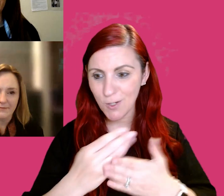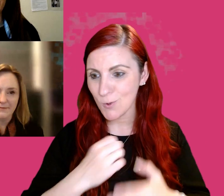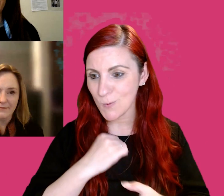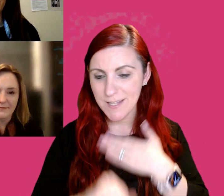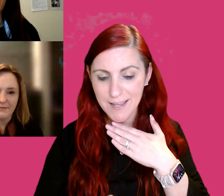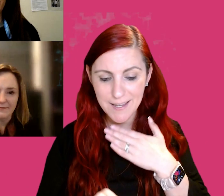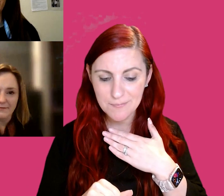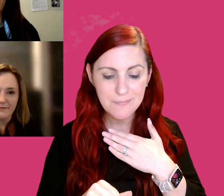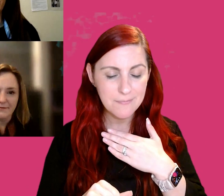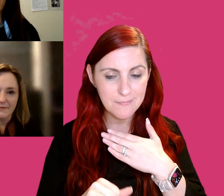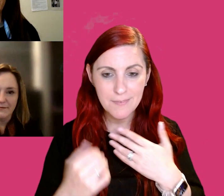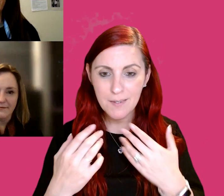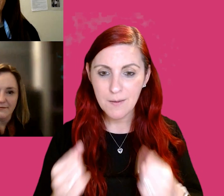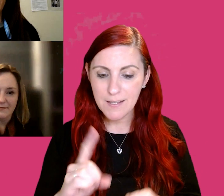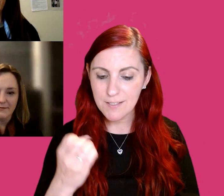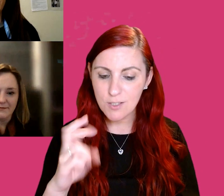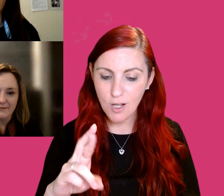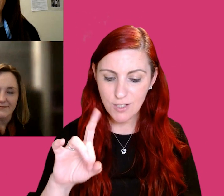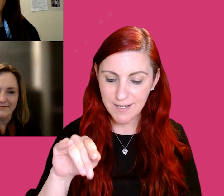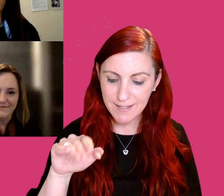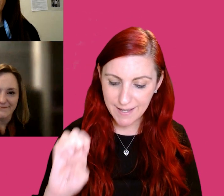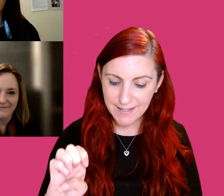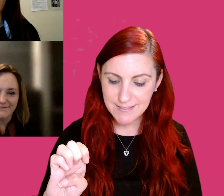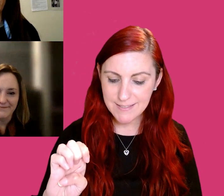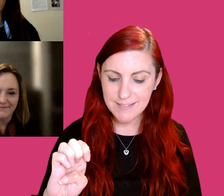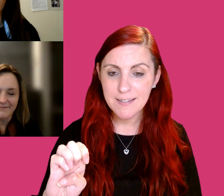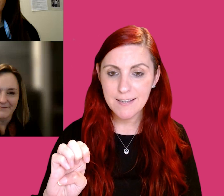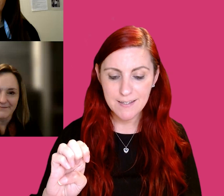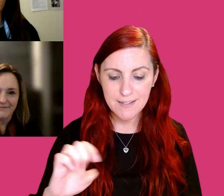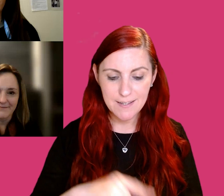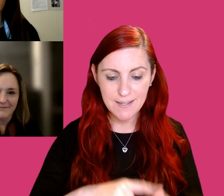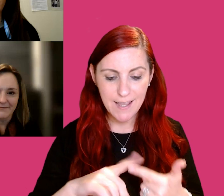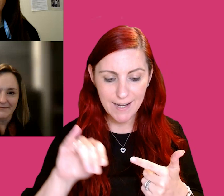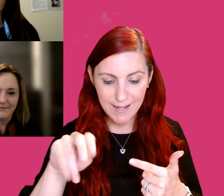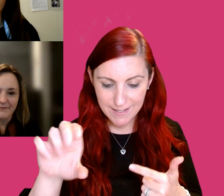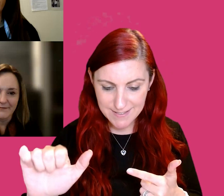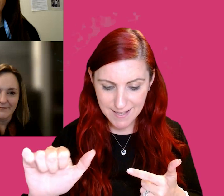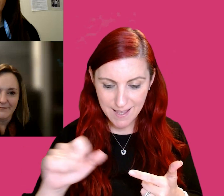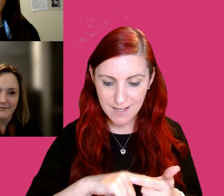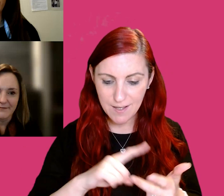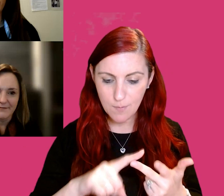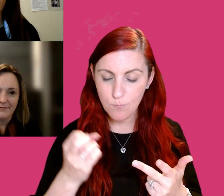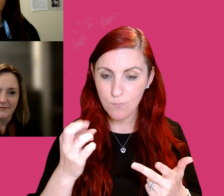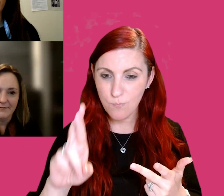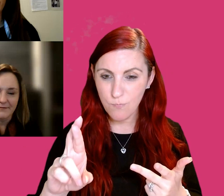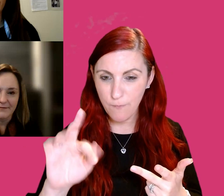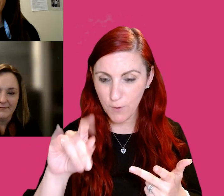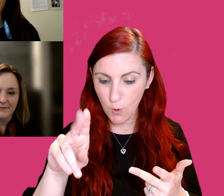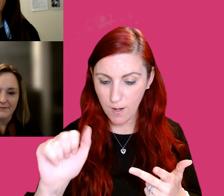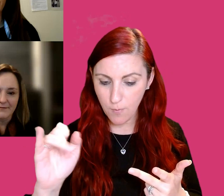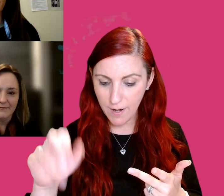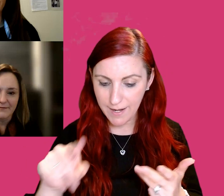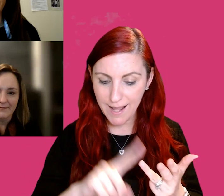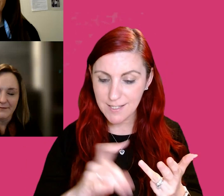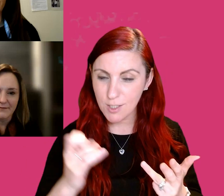um we had Dr Kate Gesa Elisa Belmonte H Professor B fena bran and Dr Michelle flood and of course